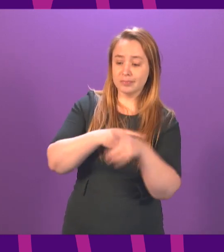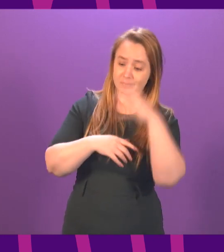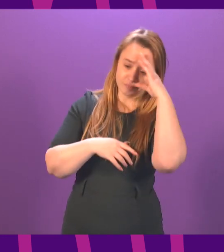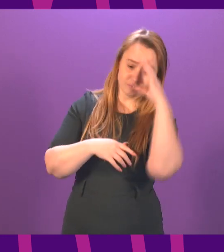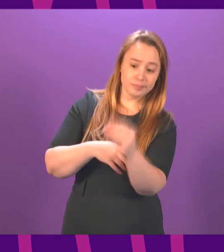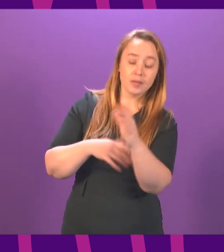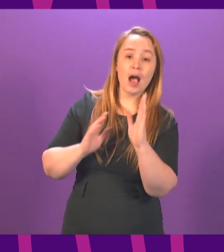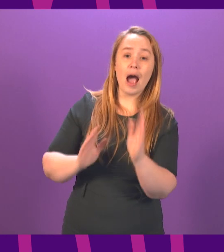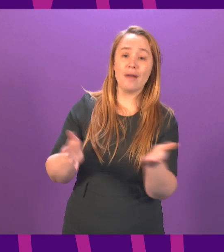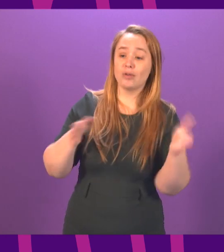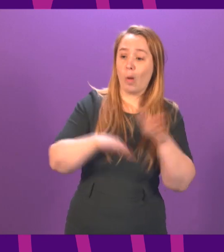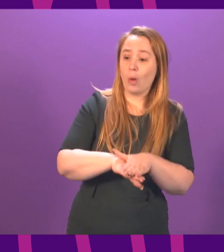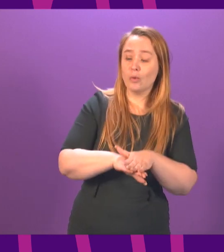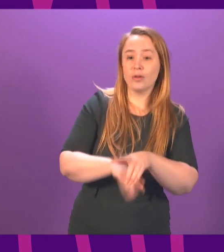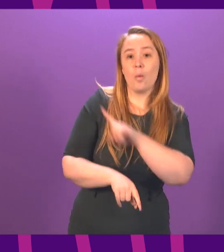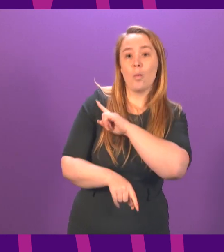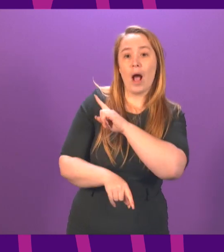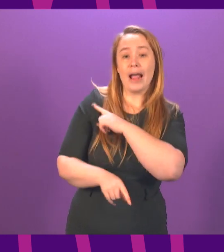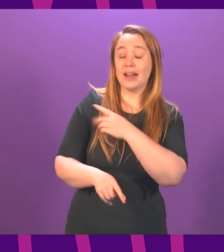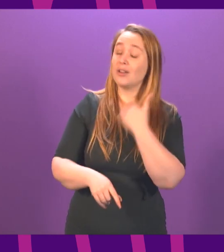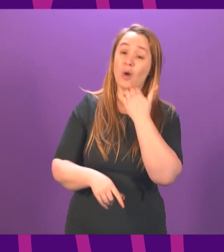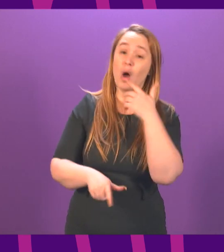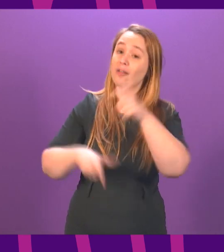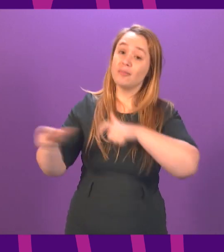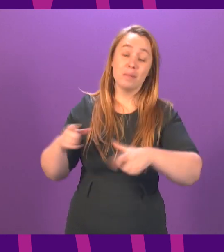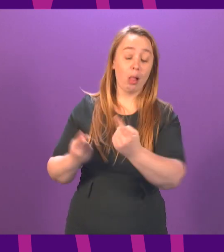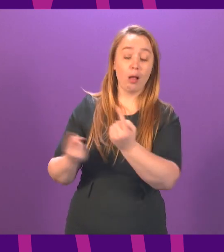because they are not bringing in enough sales and that, if there is no help, many of them will go